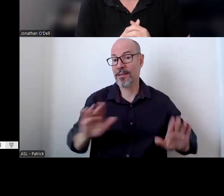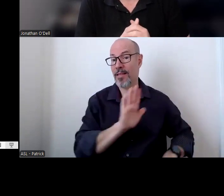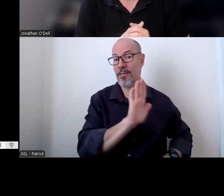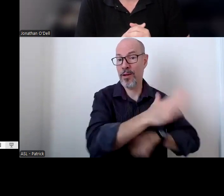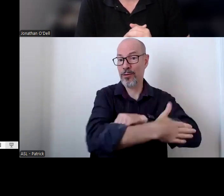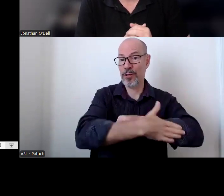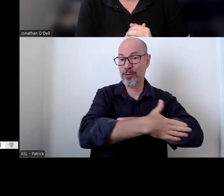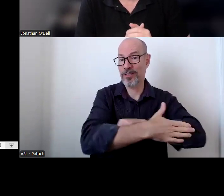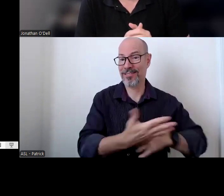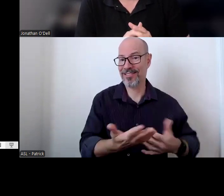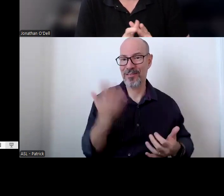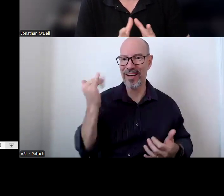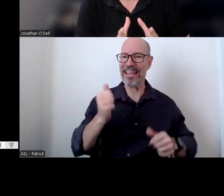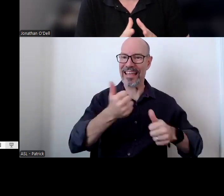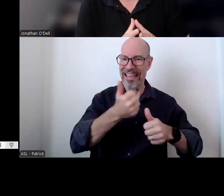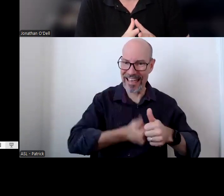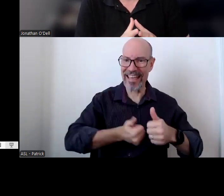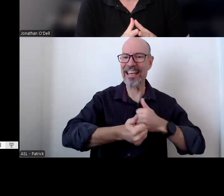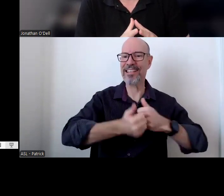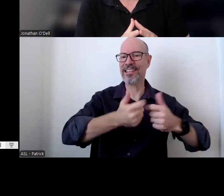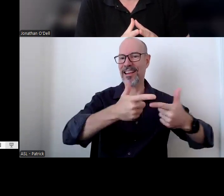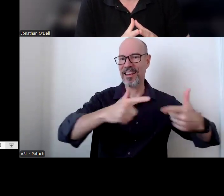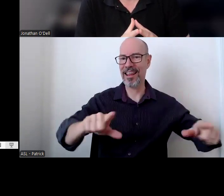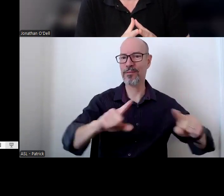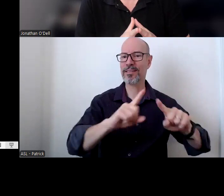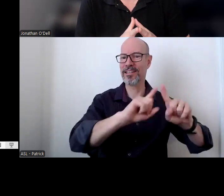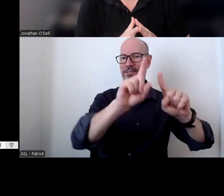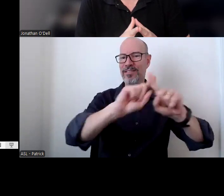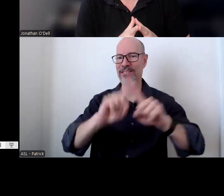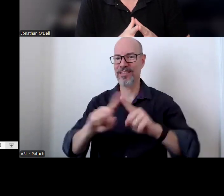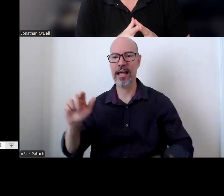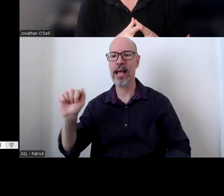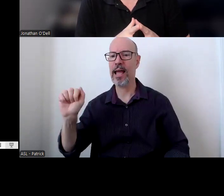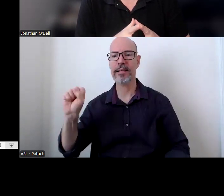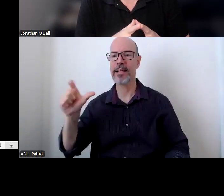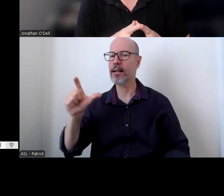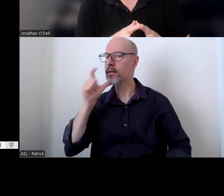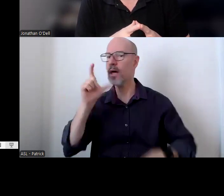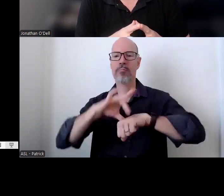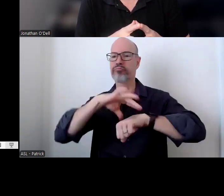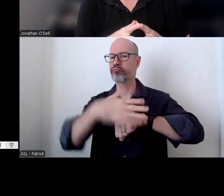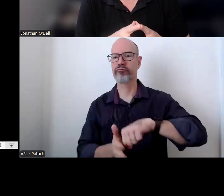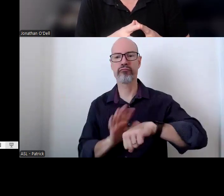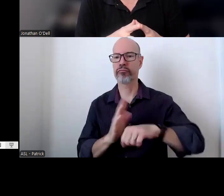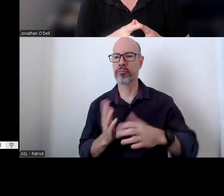their country of origin. Because every sign language is ASL is not a universal Even in the United States